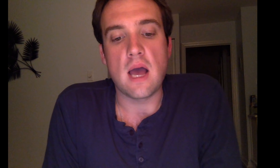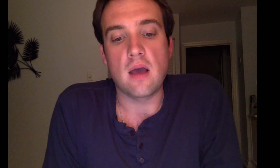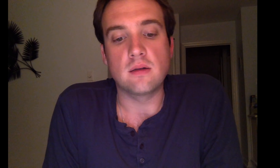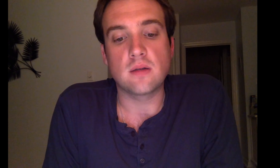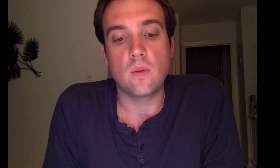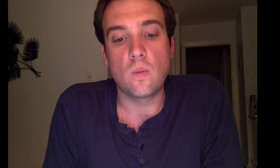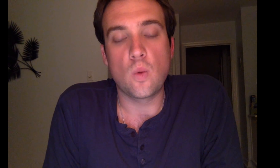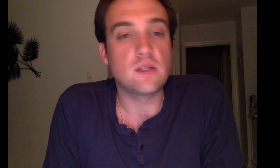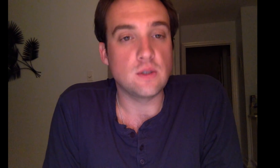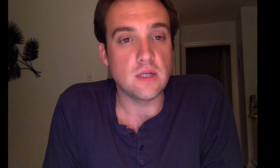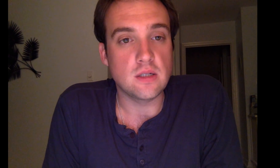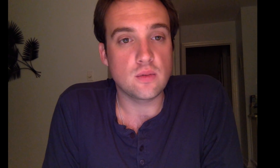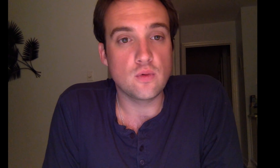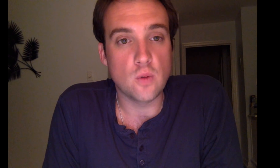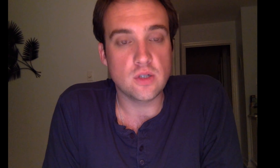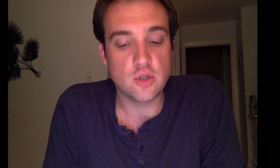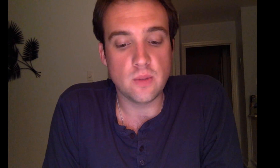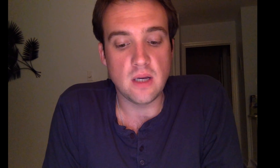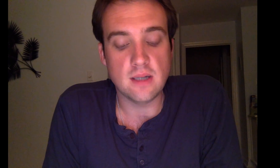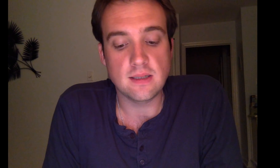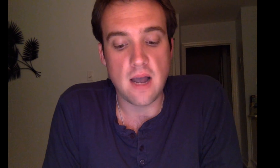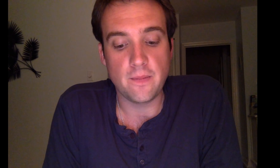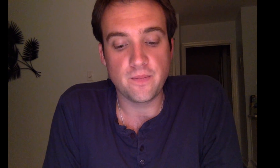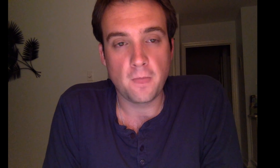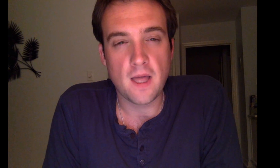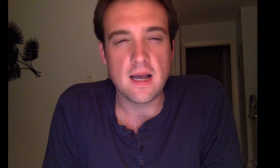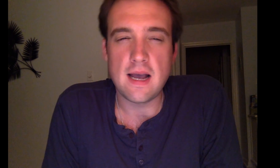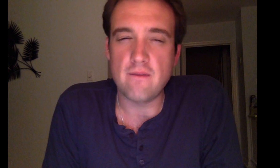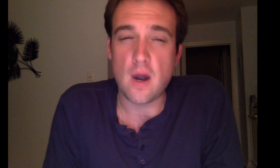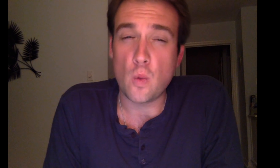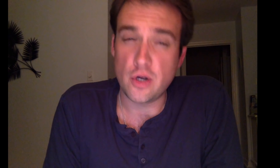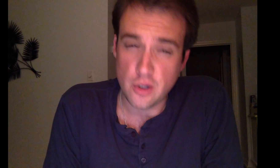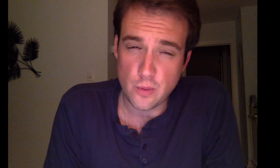and one student walked to me and said, if I were you,